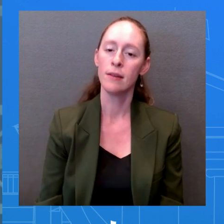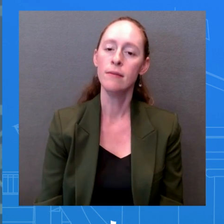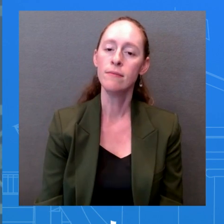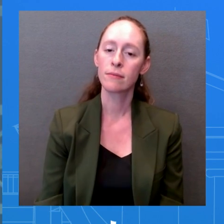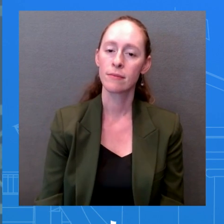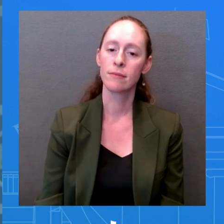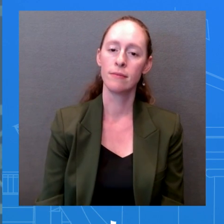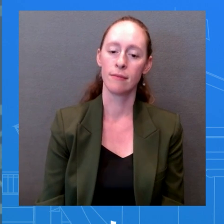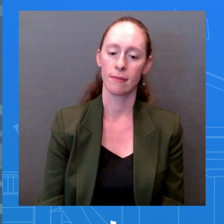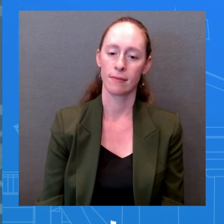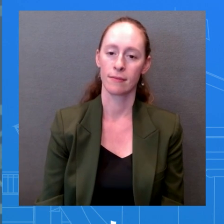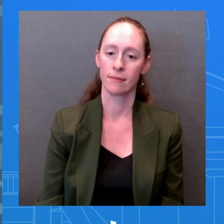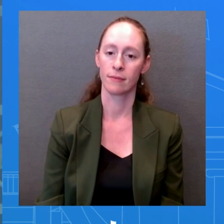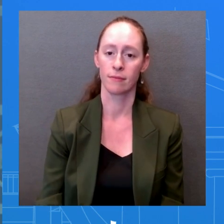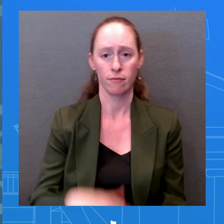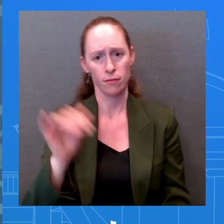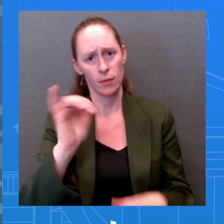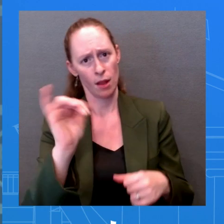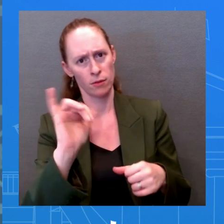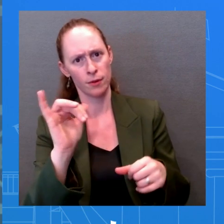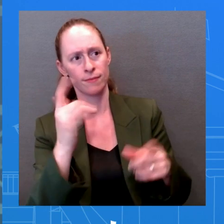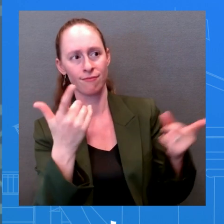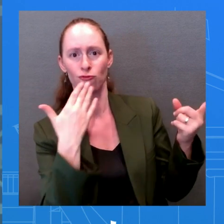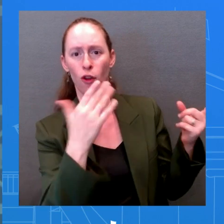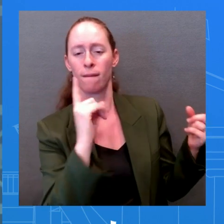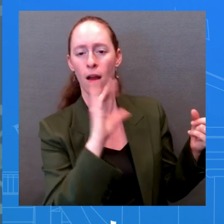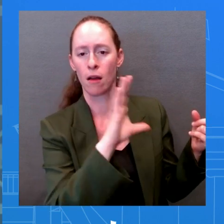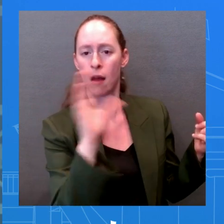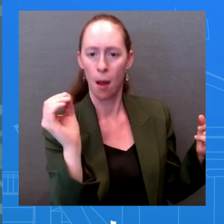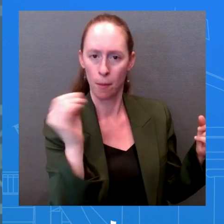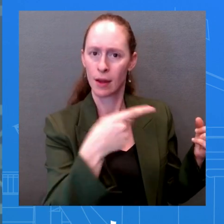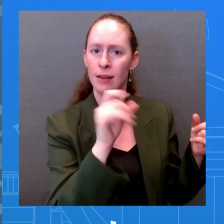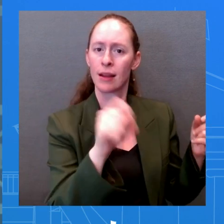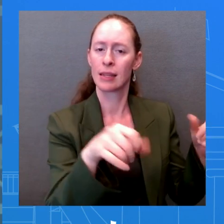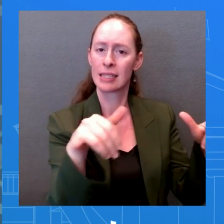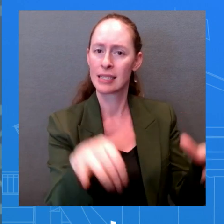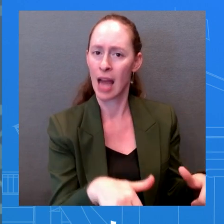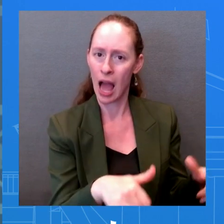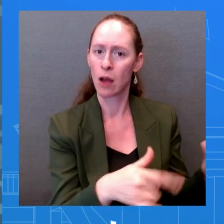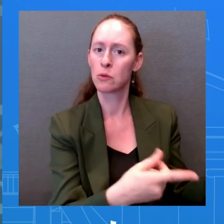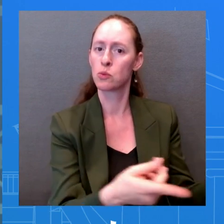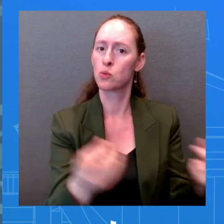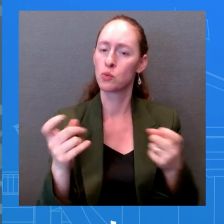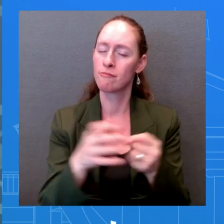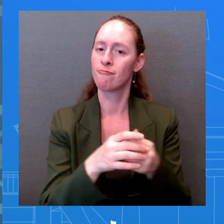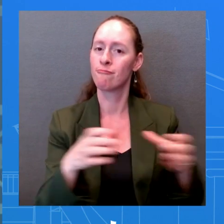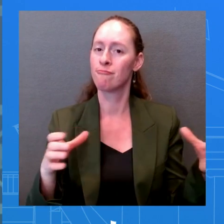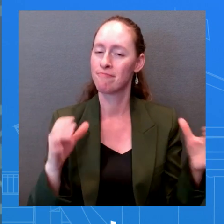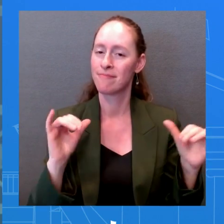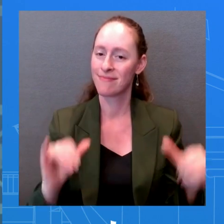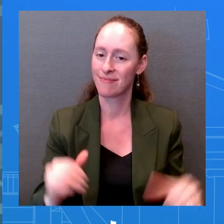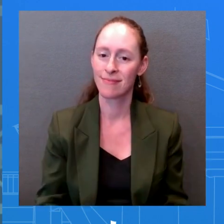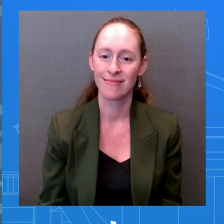and recruit more workers for an industry that will continue to be part of the backbone of American economy for decades to come.